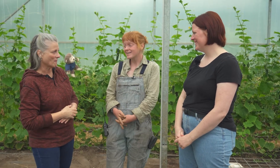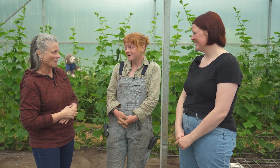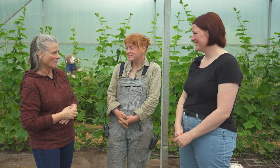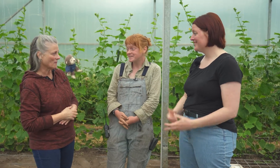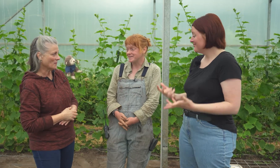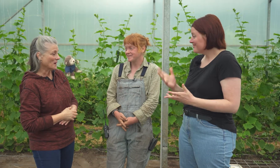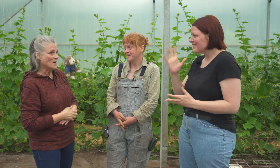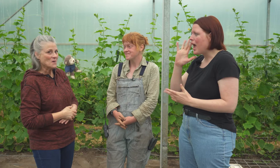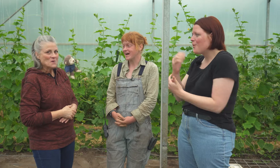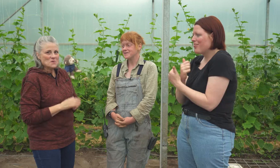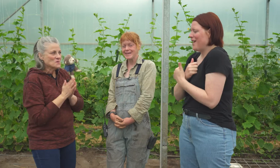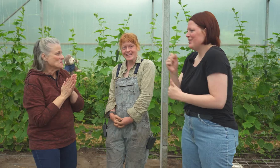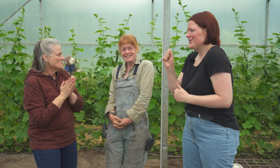I'd love to. Follow me.